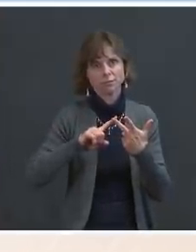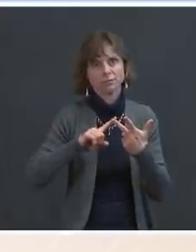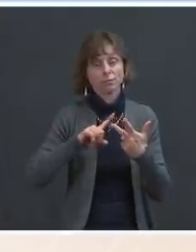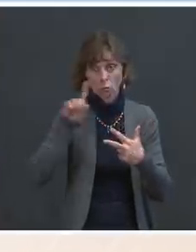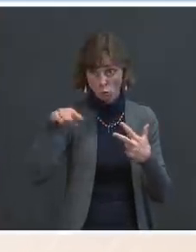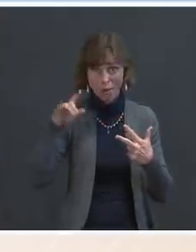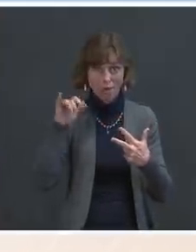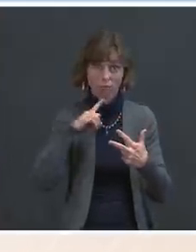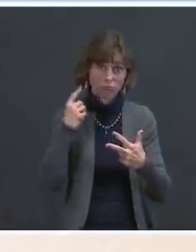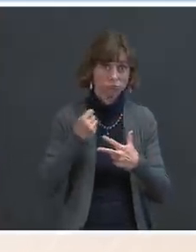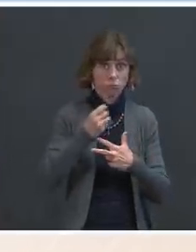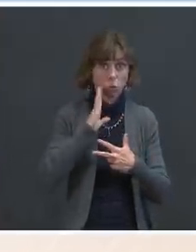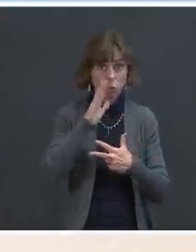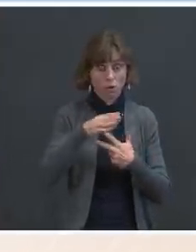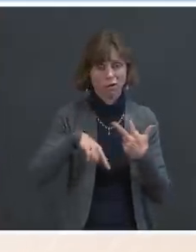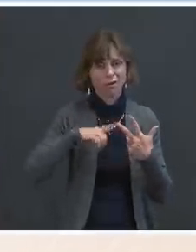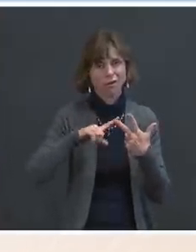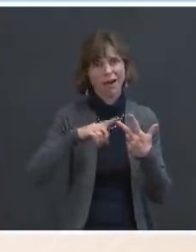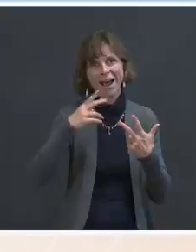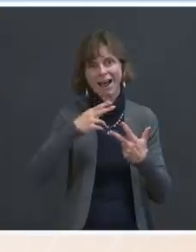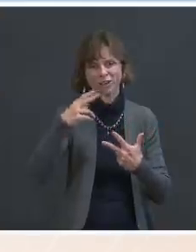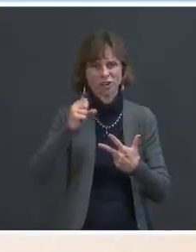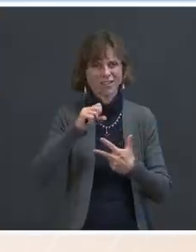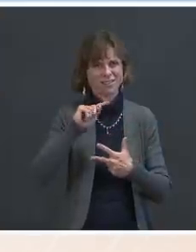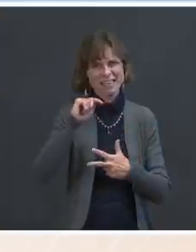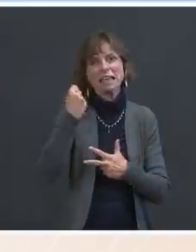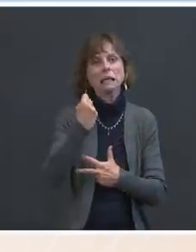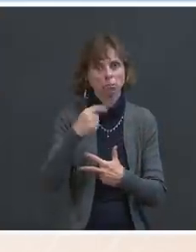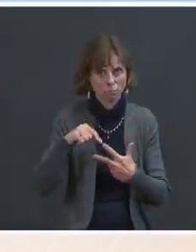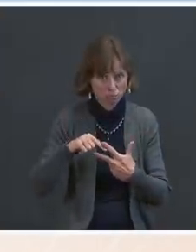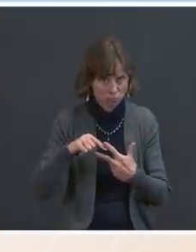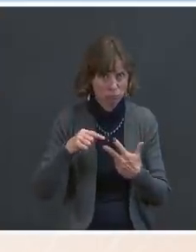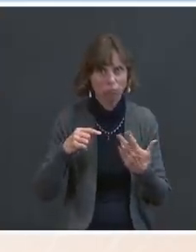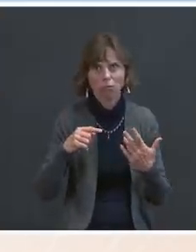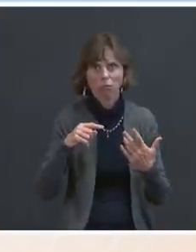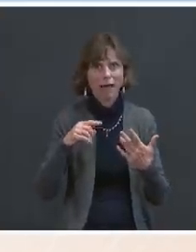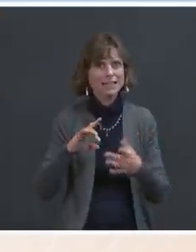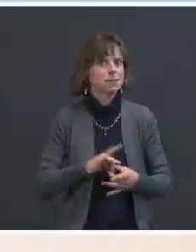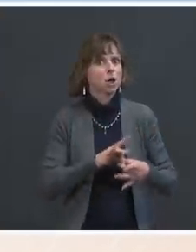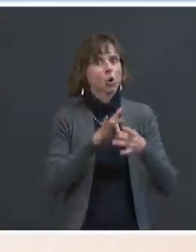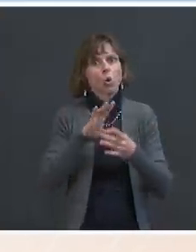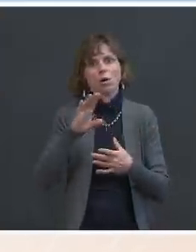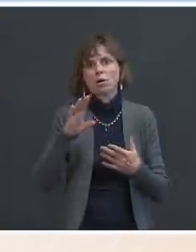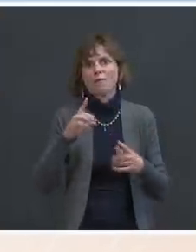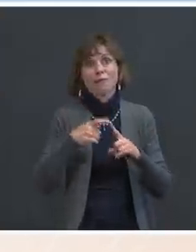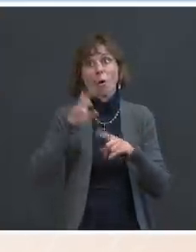But a whole team at HHS, as you know. So, this is being coordinated in part from our national security team,